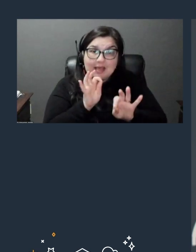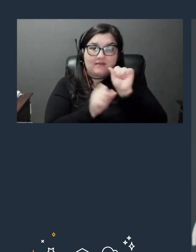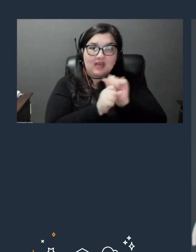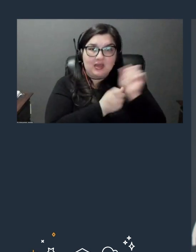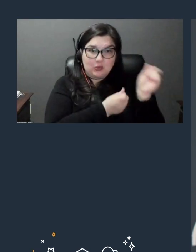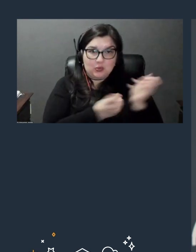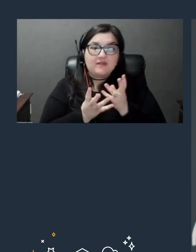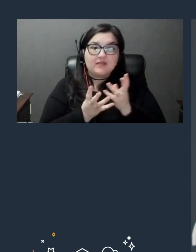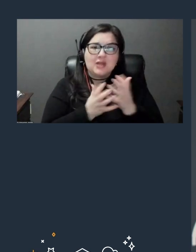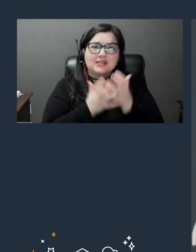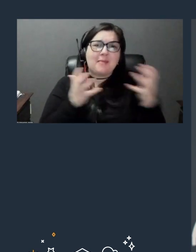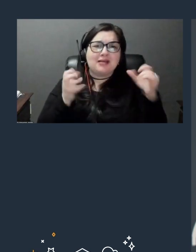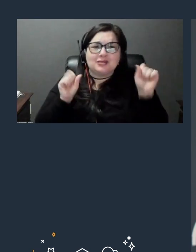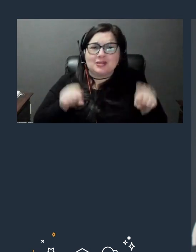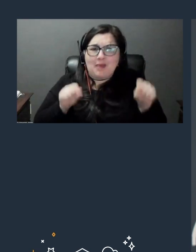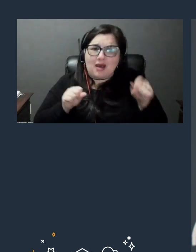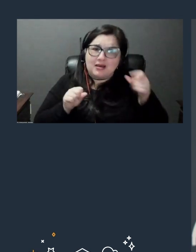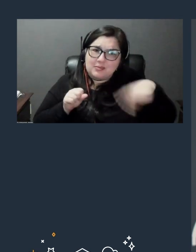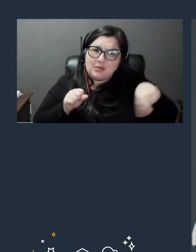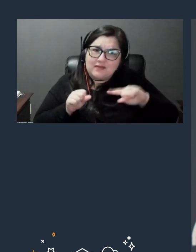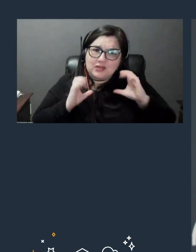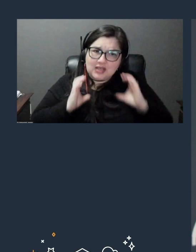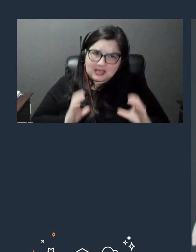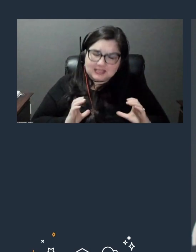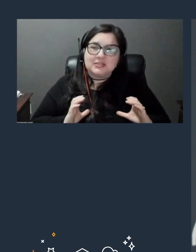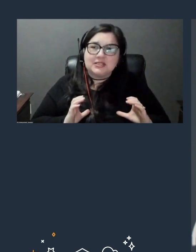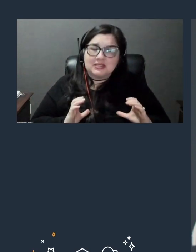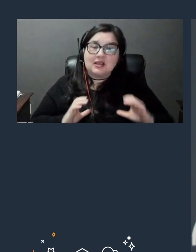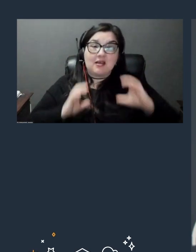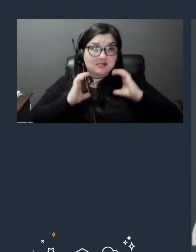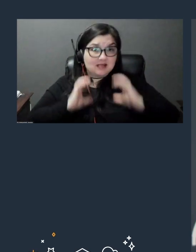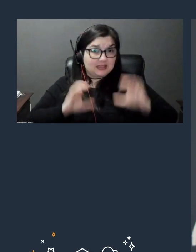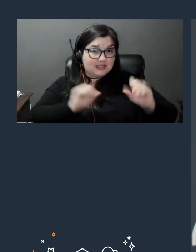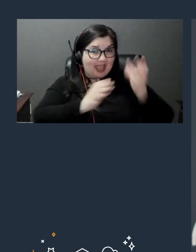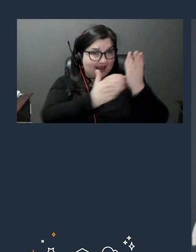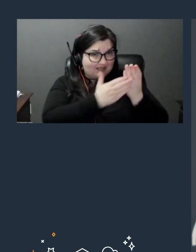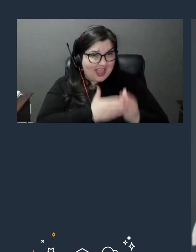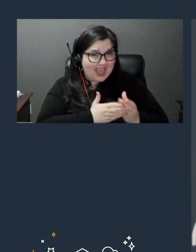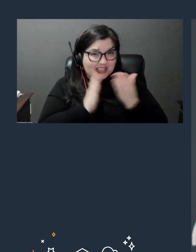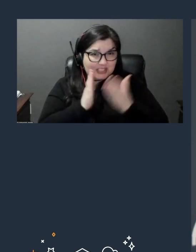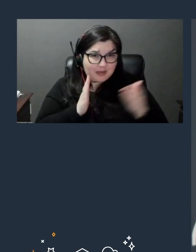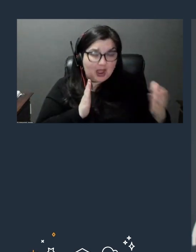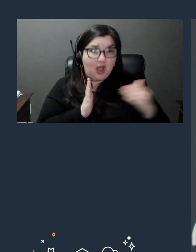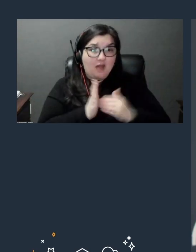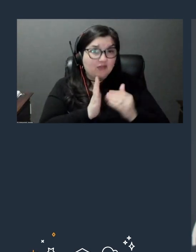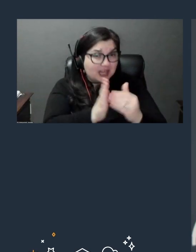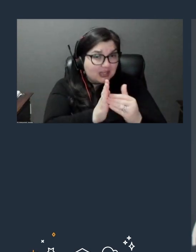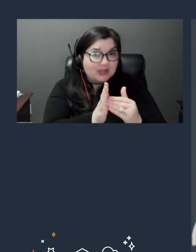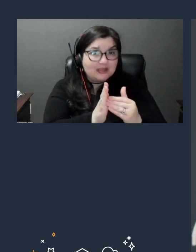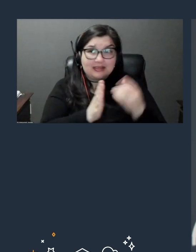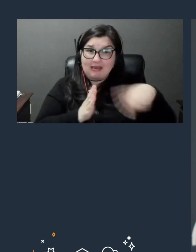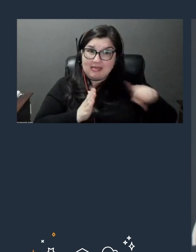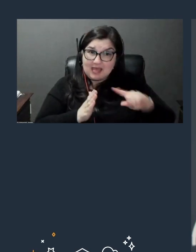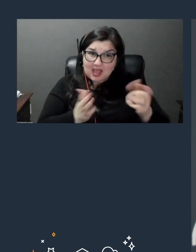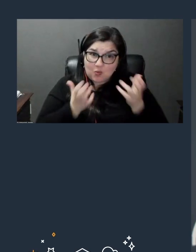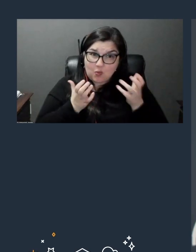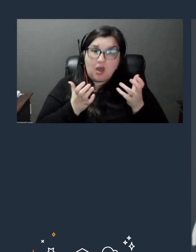possible so that our customers can validate objects as frequently as they want and remove all the friction that is